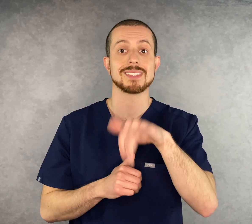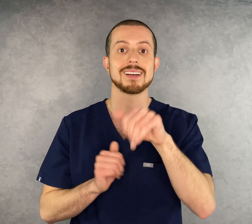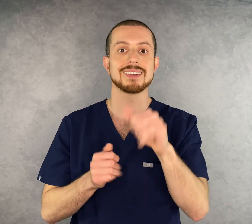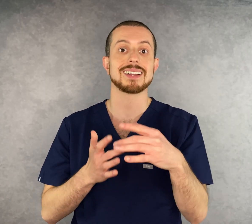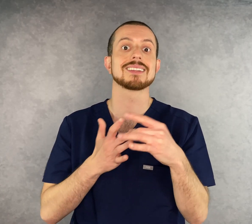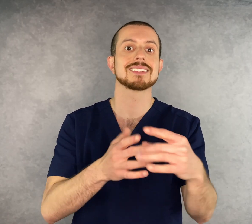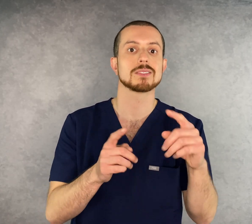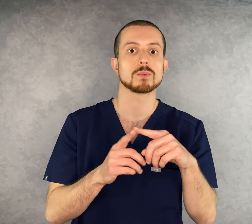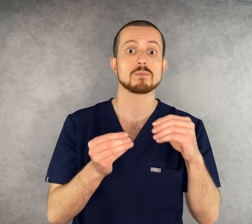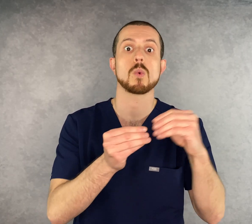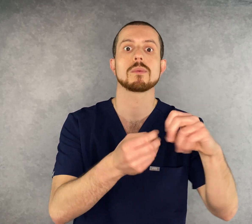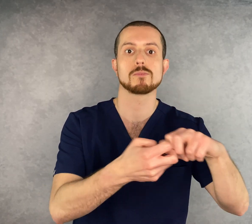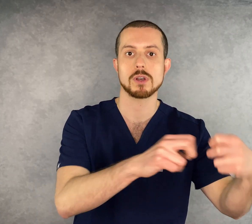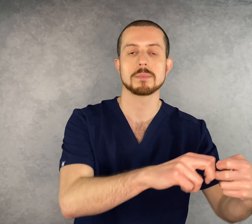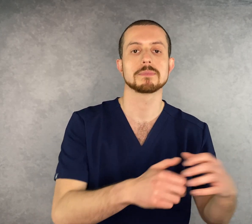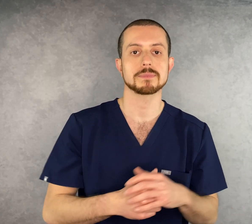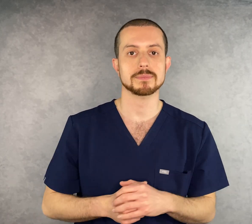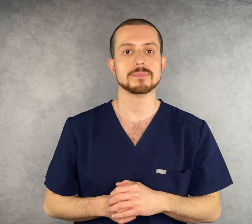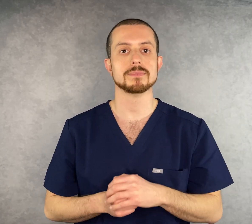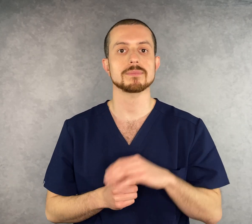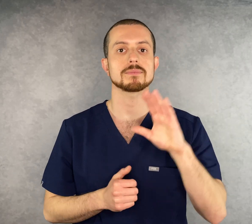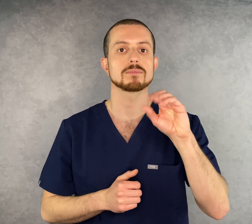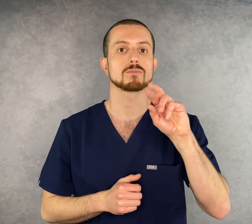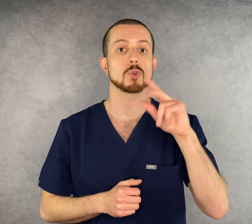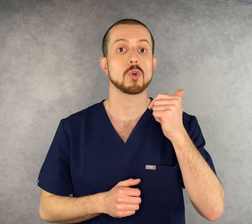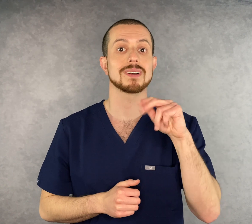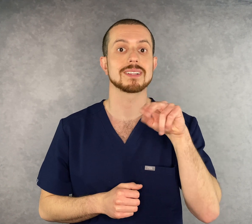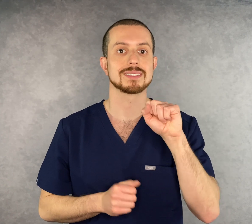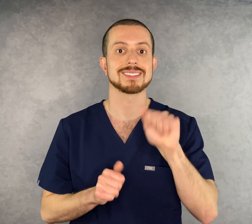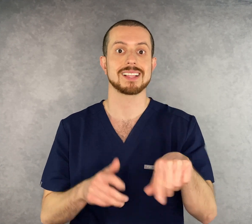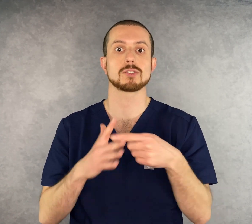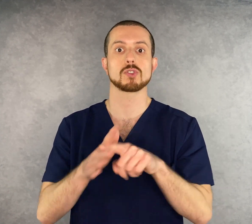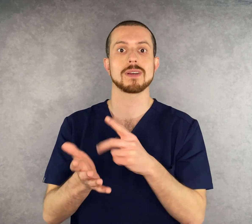This can lead to further problems. Organs can start failing, because they aren't